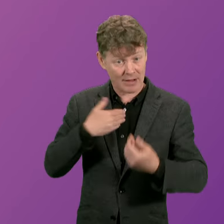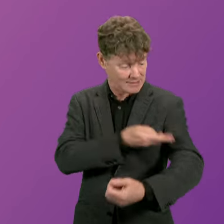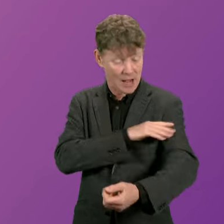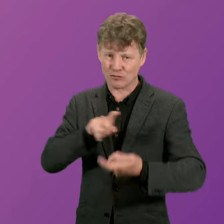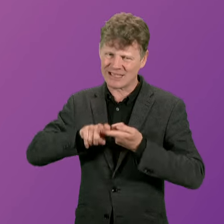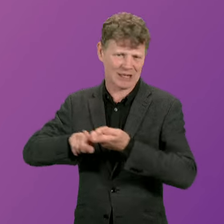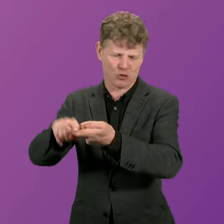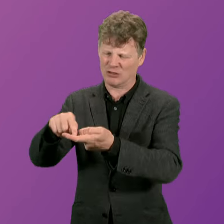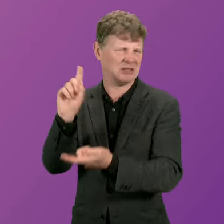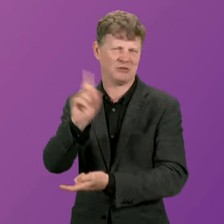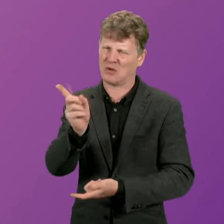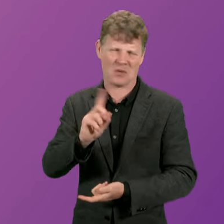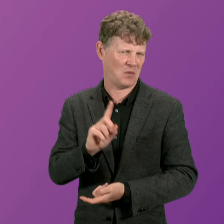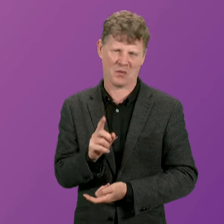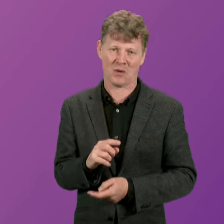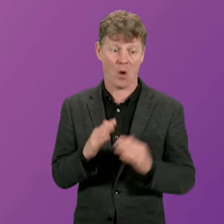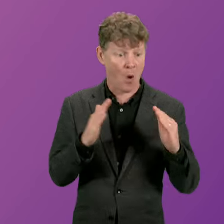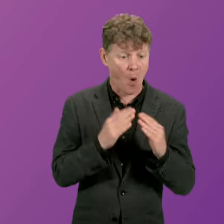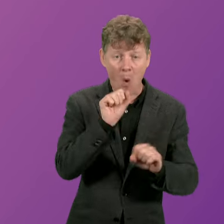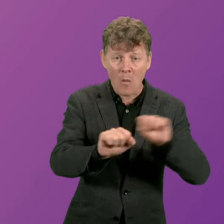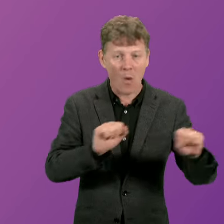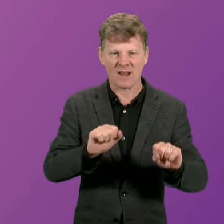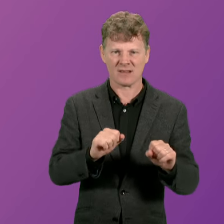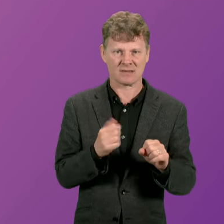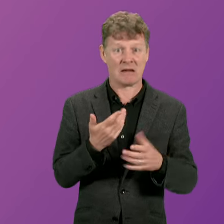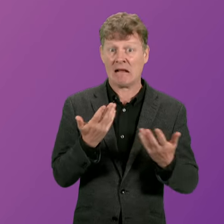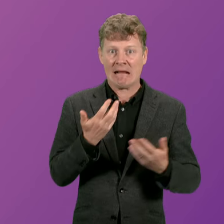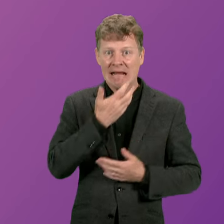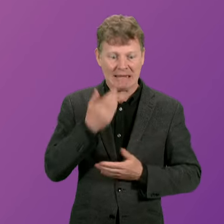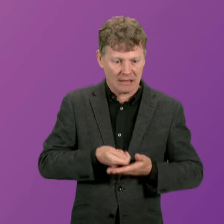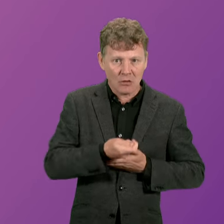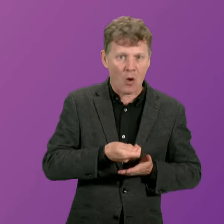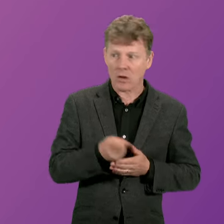owners when the cost of heating their home is still tied to volatile gas markets. There is no